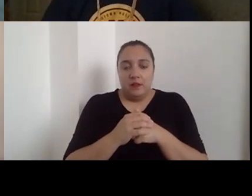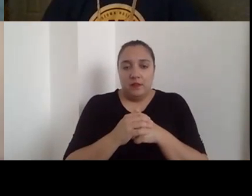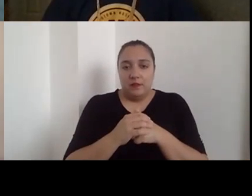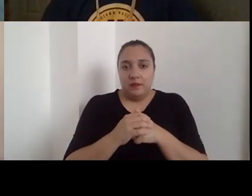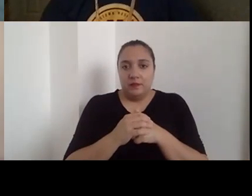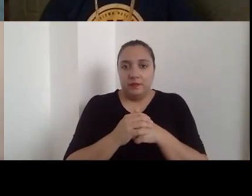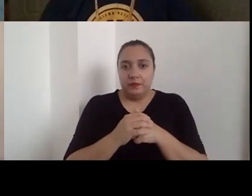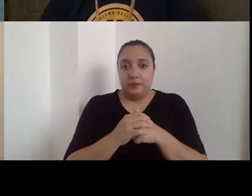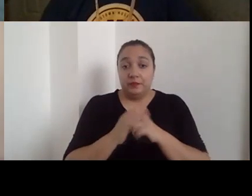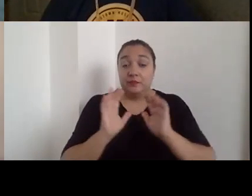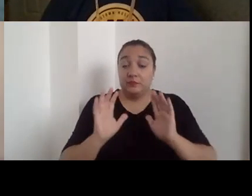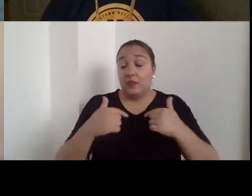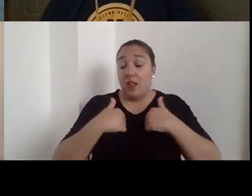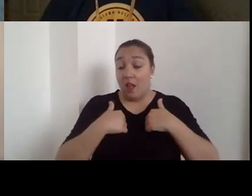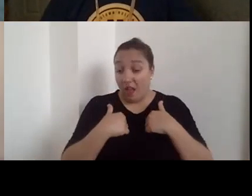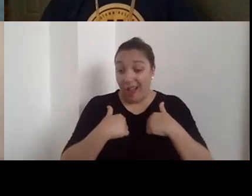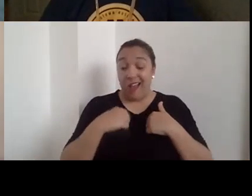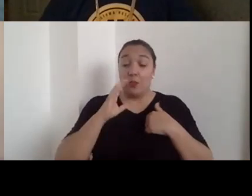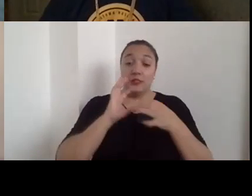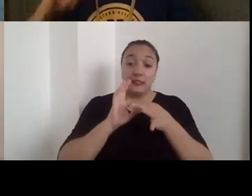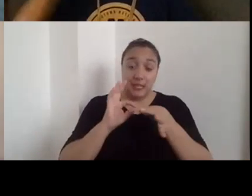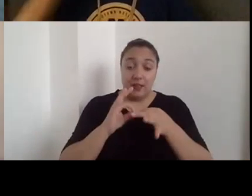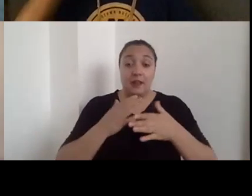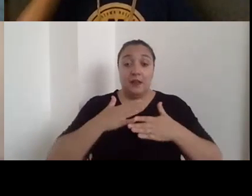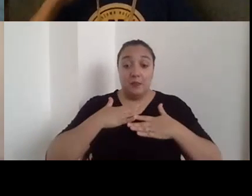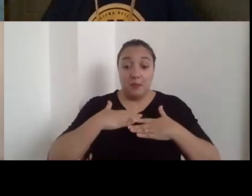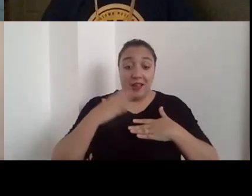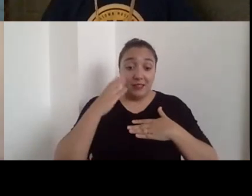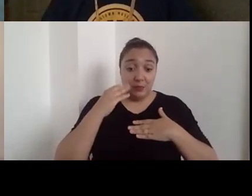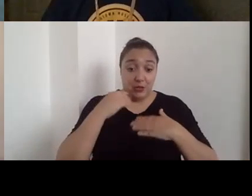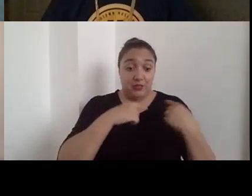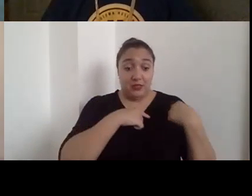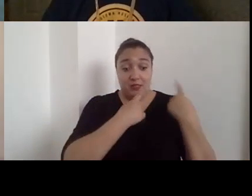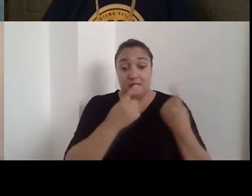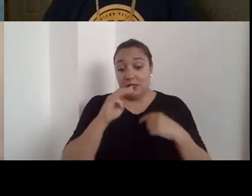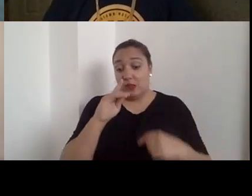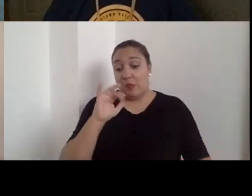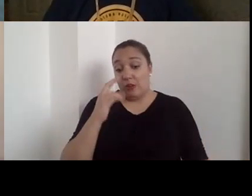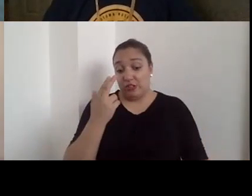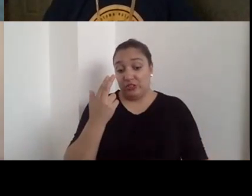say that like my experience has been since March to be in this place of stillness